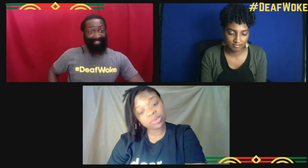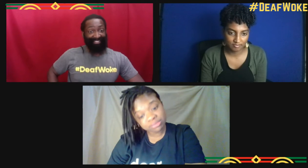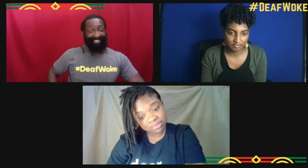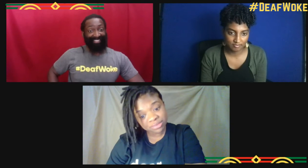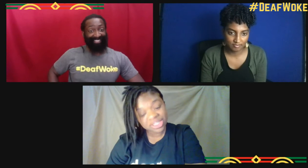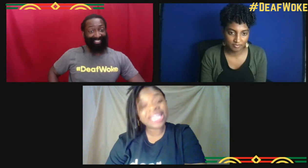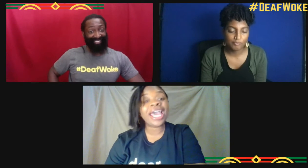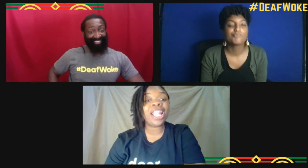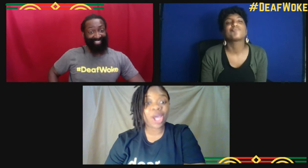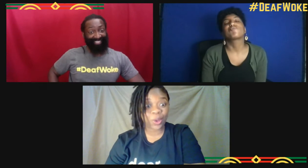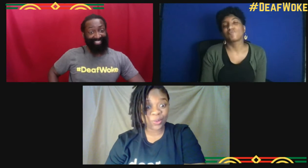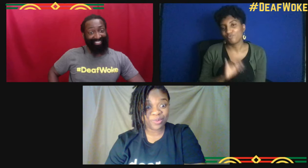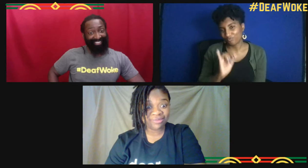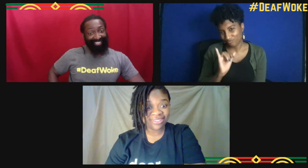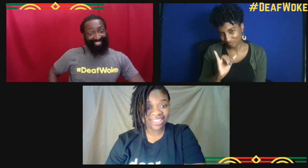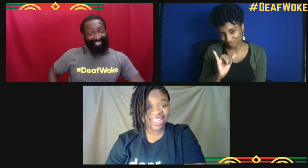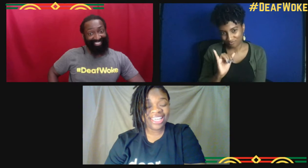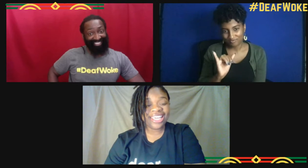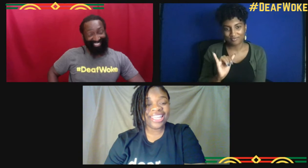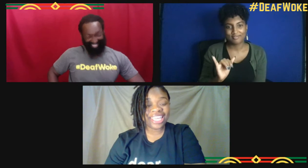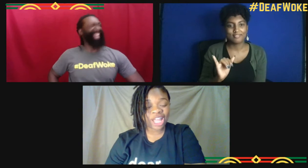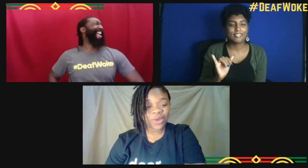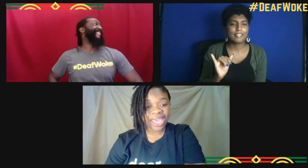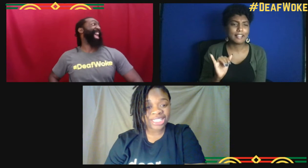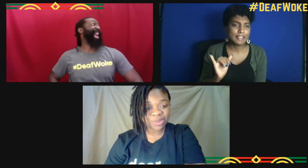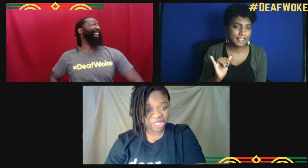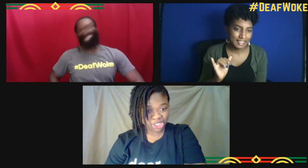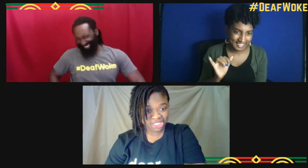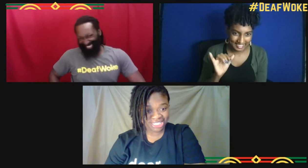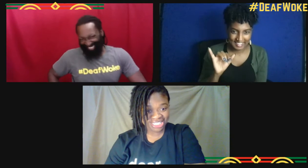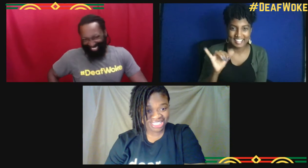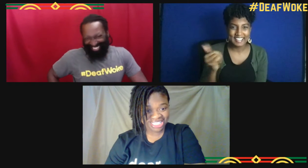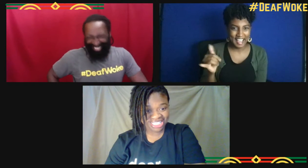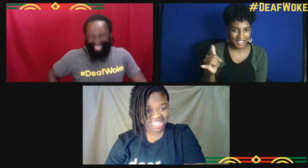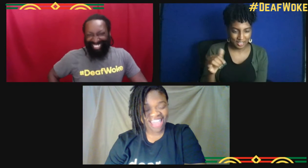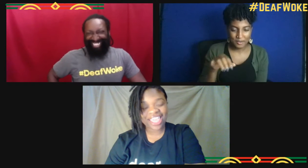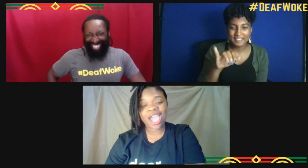Oh, The Yellow, the Yellow Exhibition.